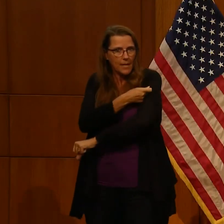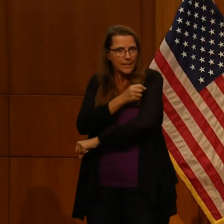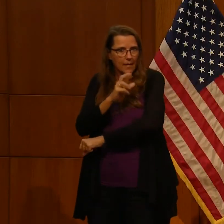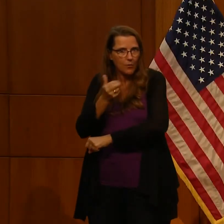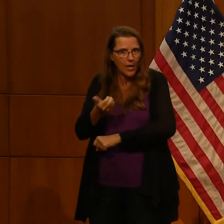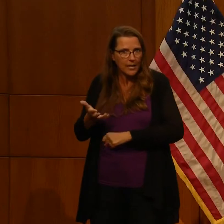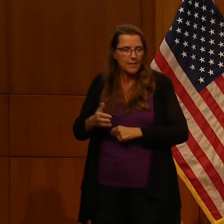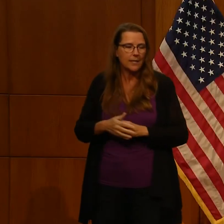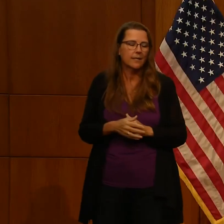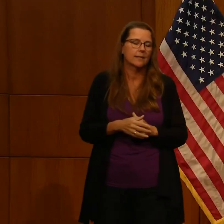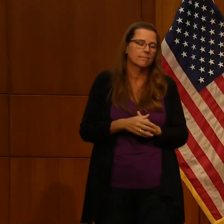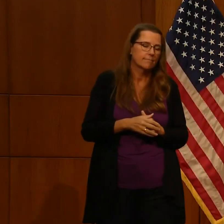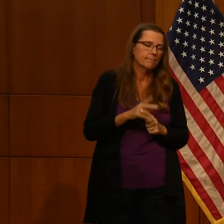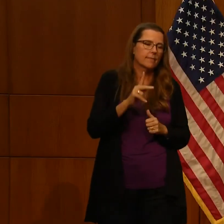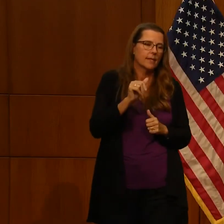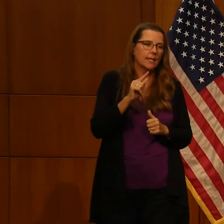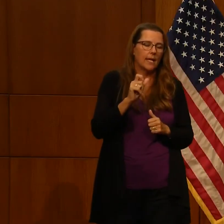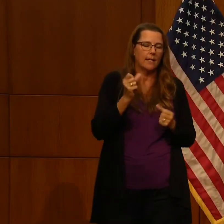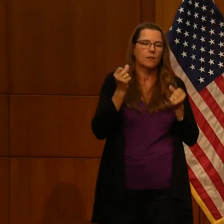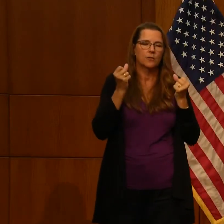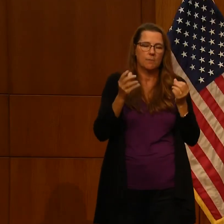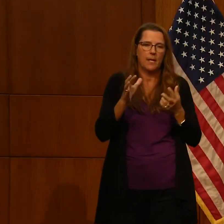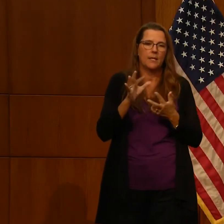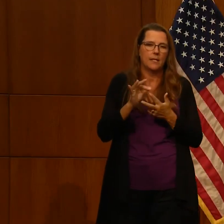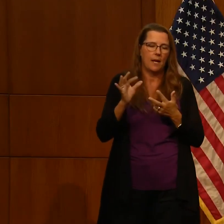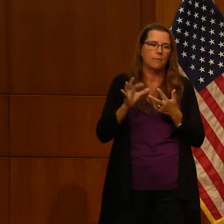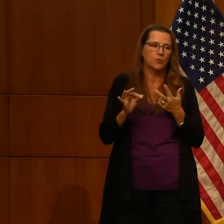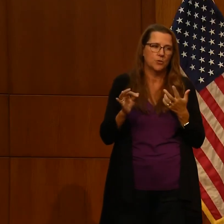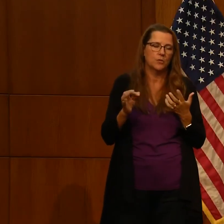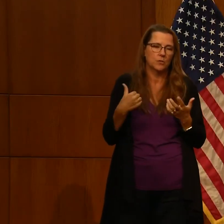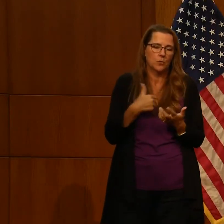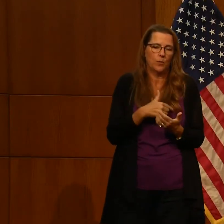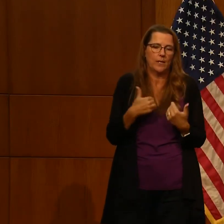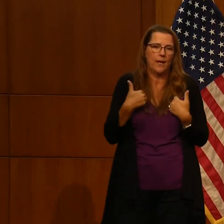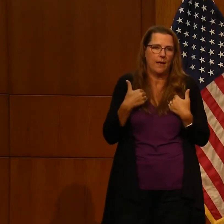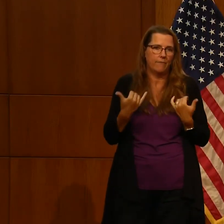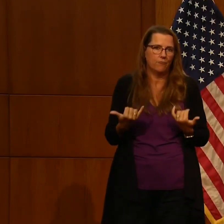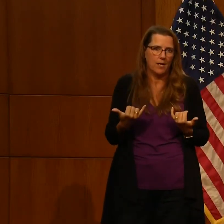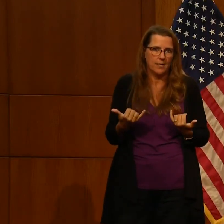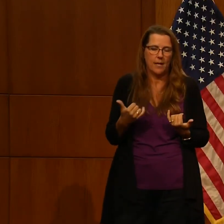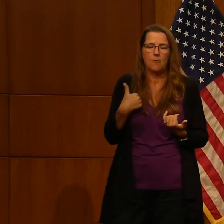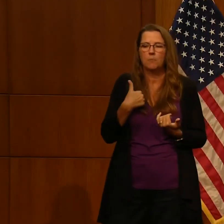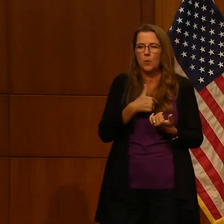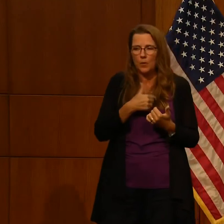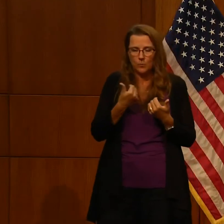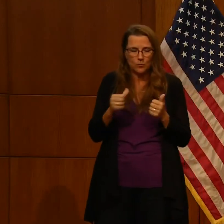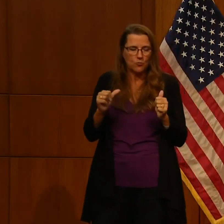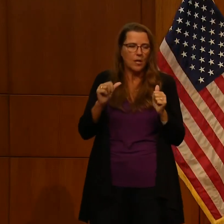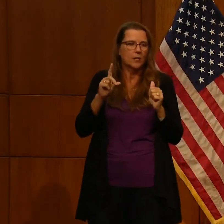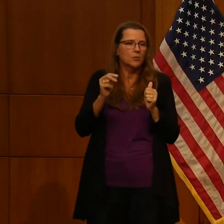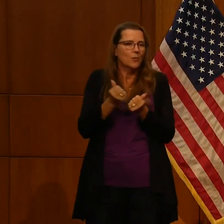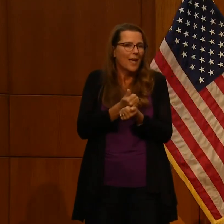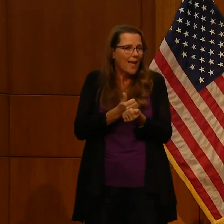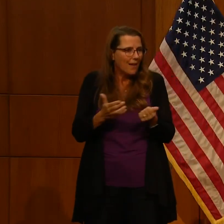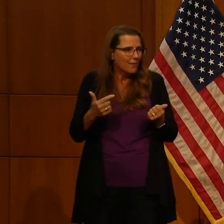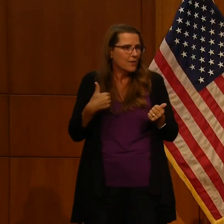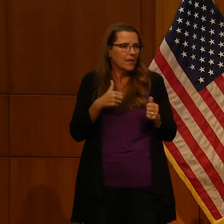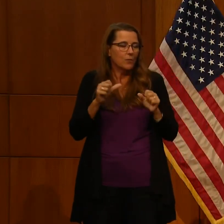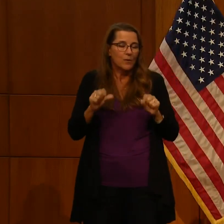COULD BE PASSED DOWN. KATE THERE. THERE ARE A LOT OF